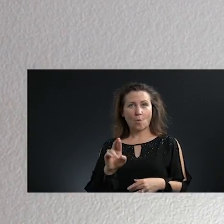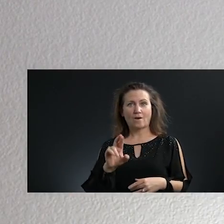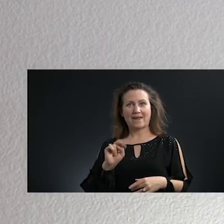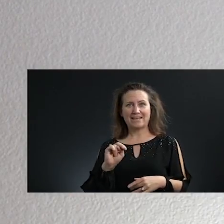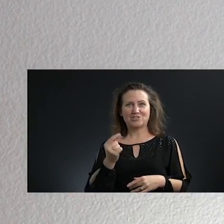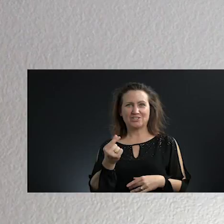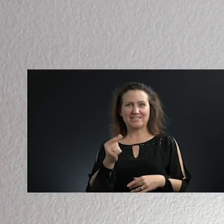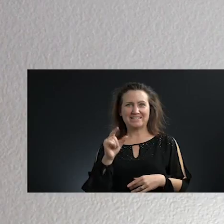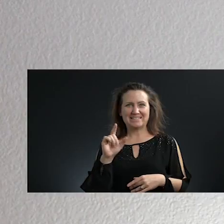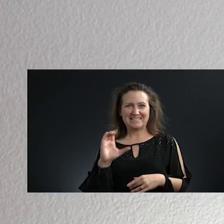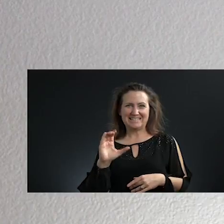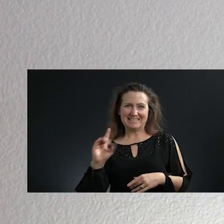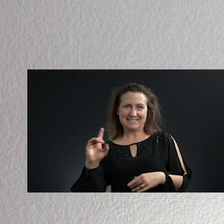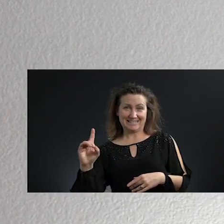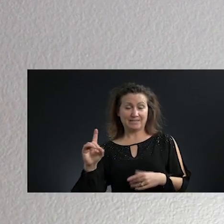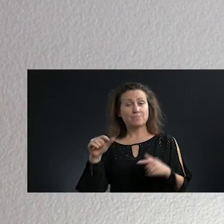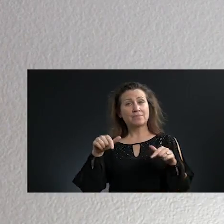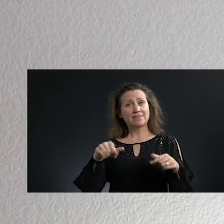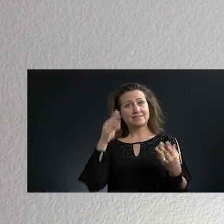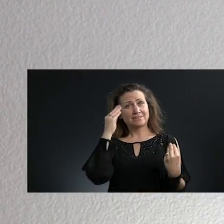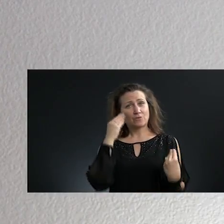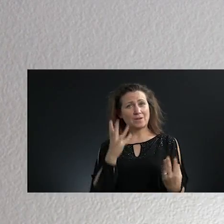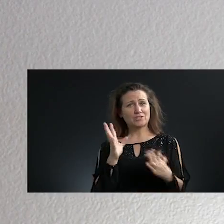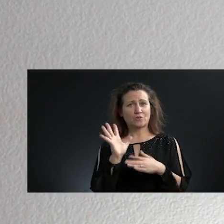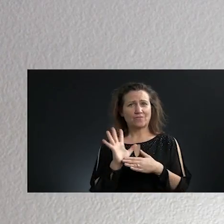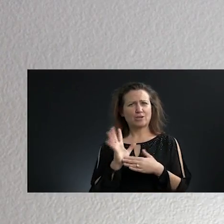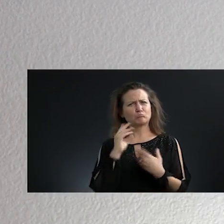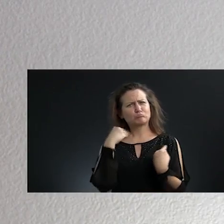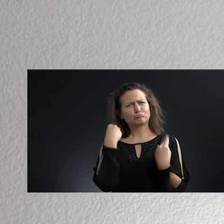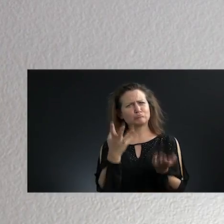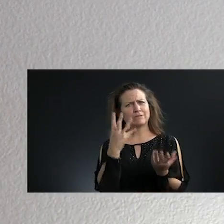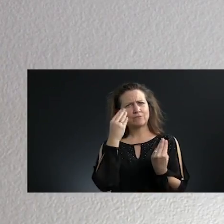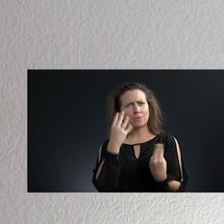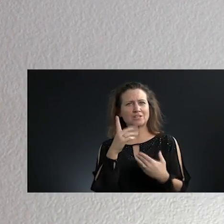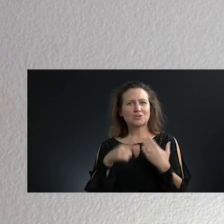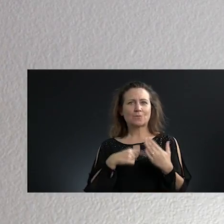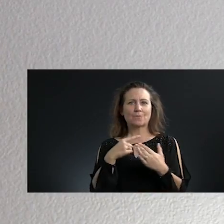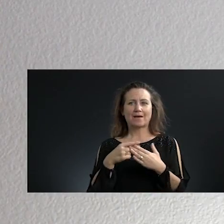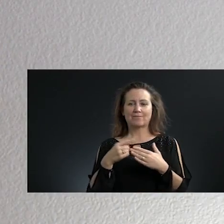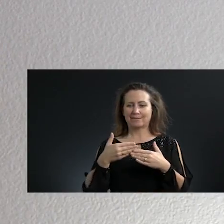This informational video is to give you information about our upcoming quarterly meeting